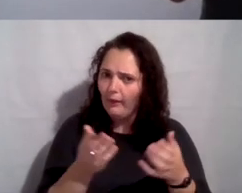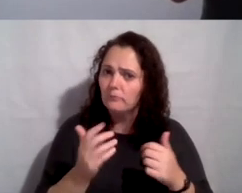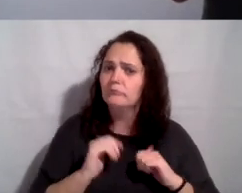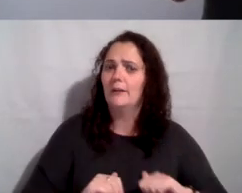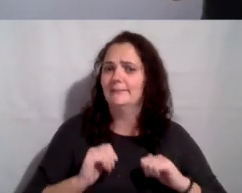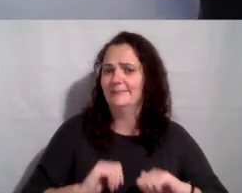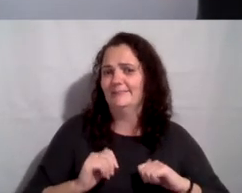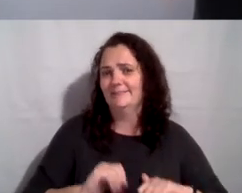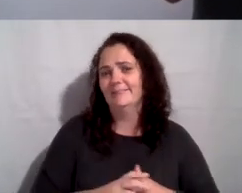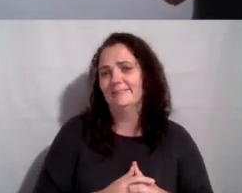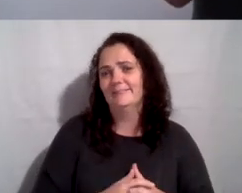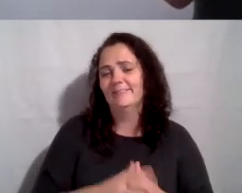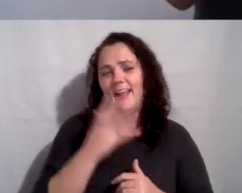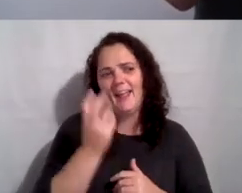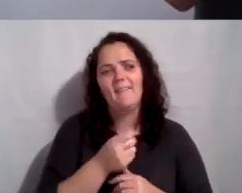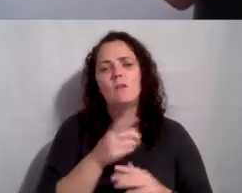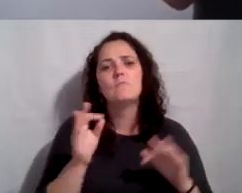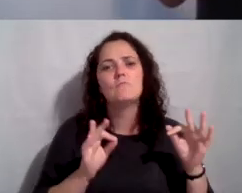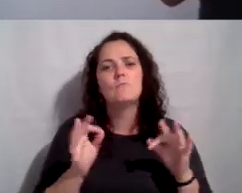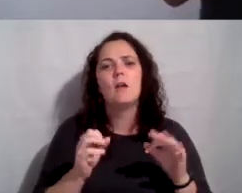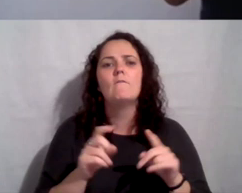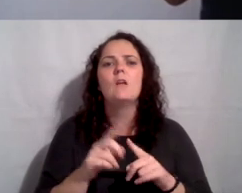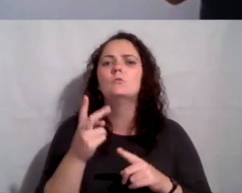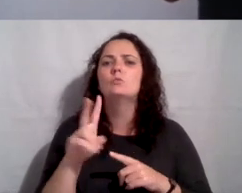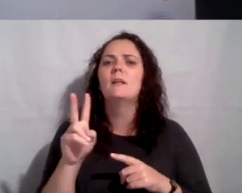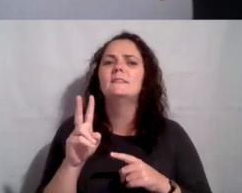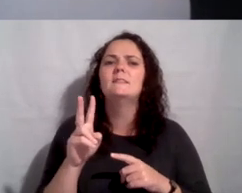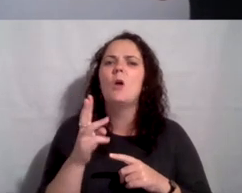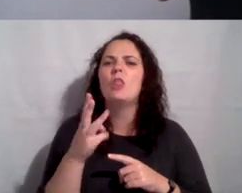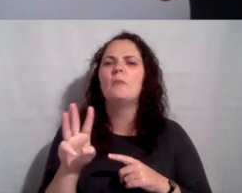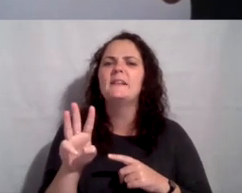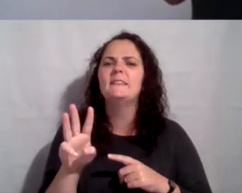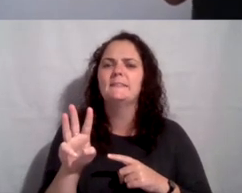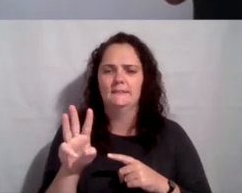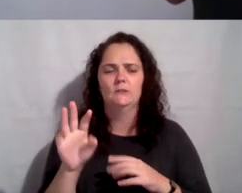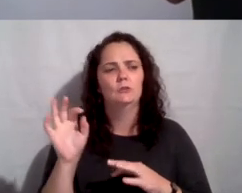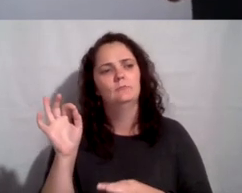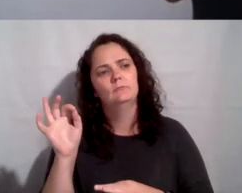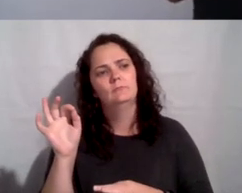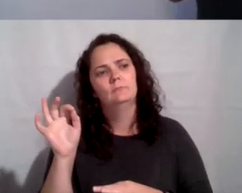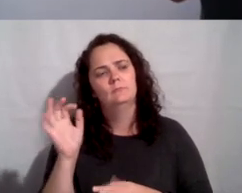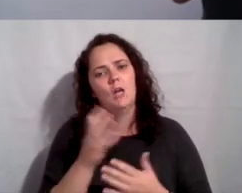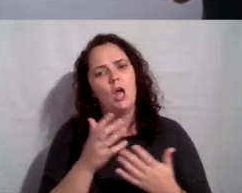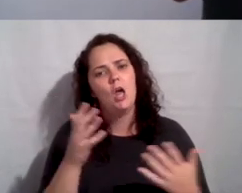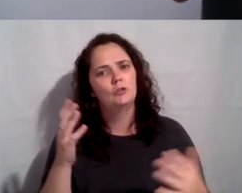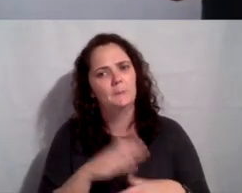in the life drawing group they're doing 20-minute poses, 30-minute poses, really long what we call sustained poses.